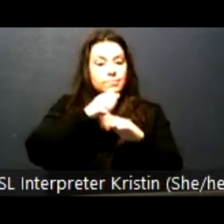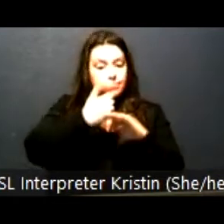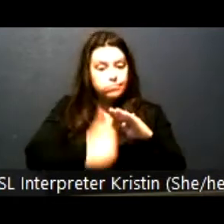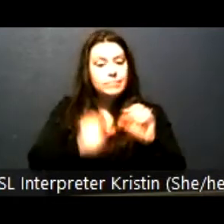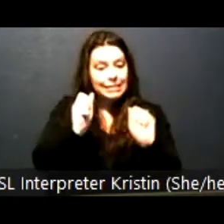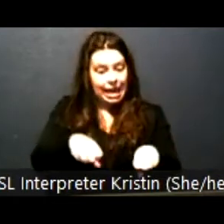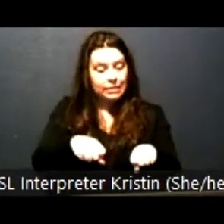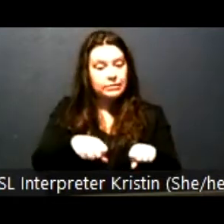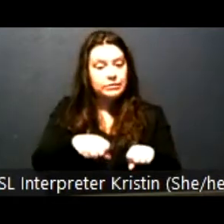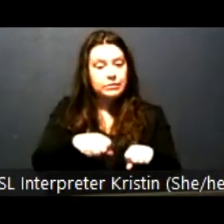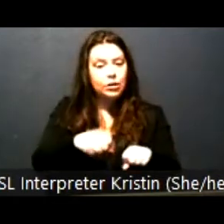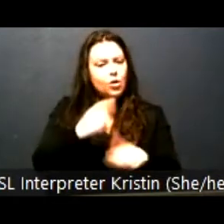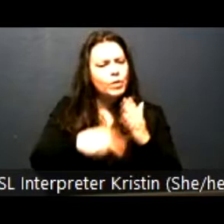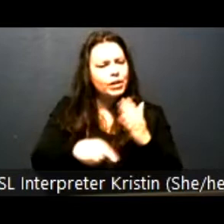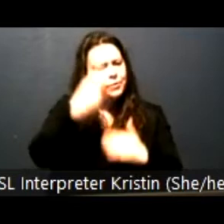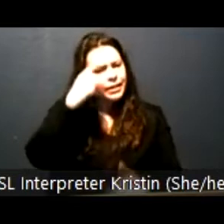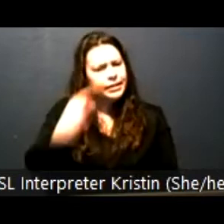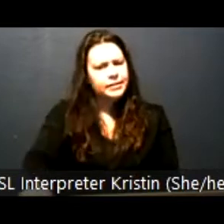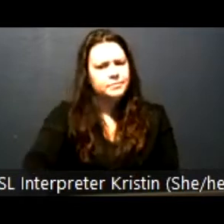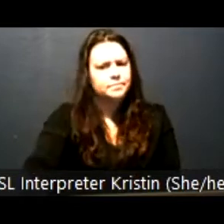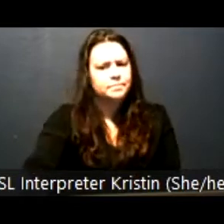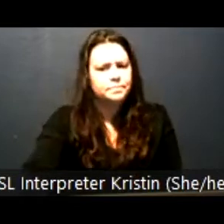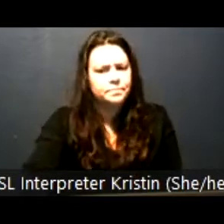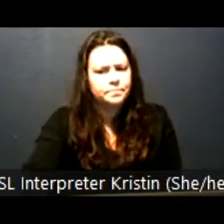What do you think about all of these features? What's important for the birds you work with?